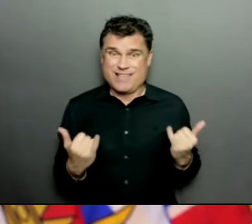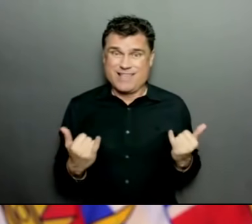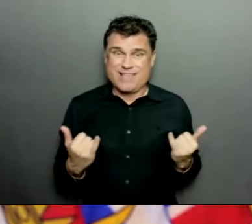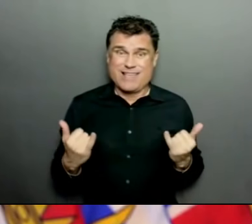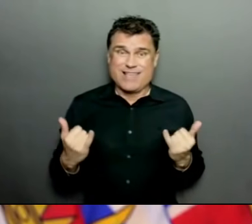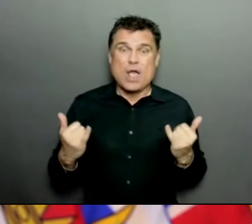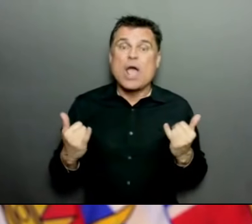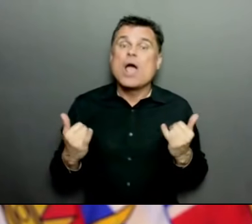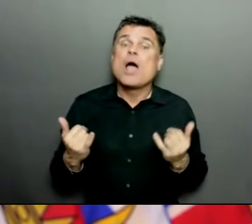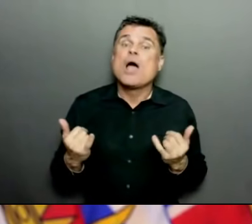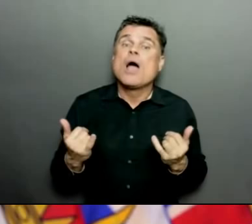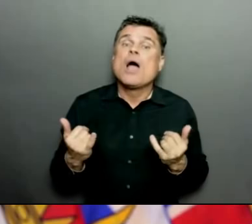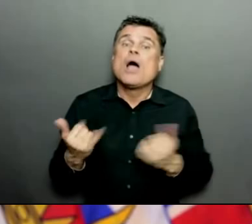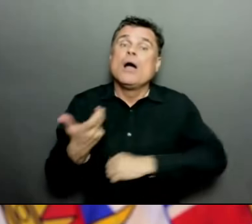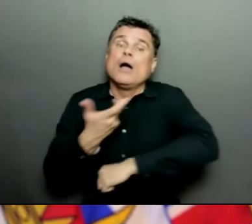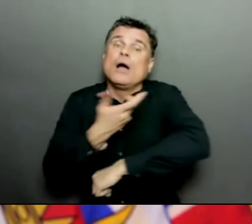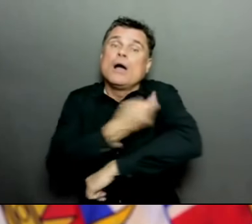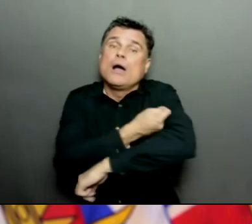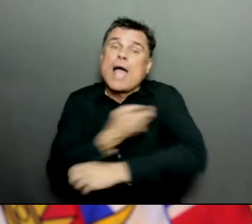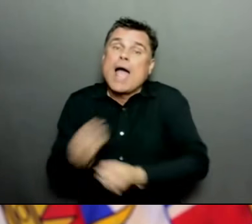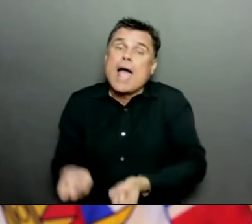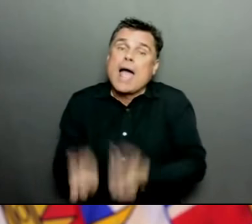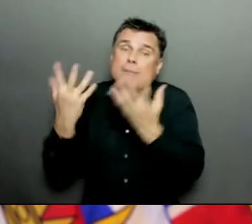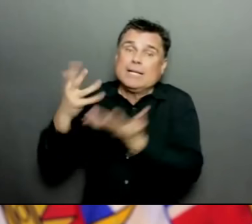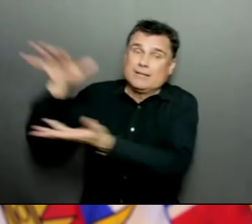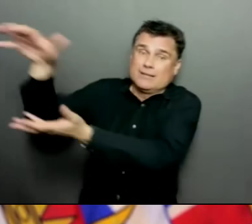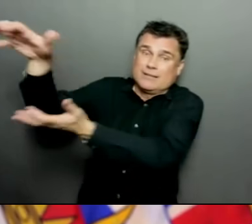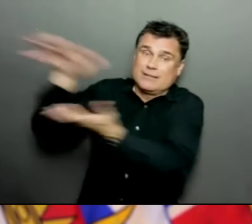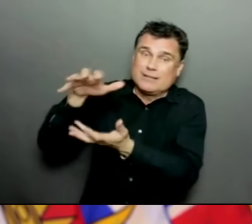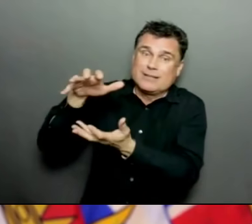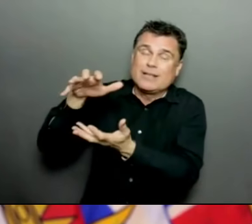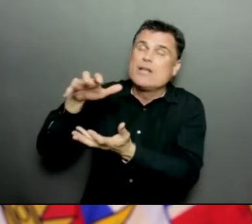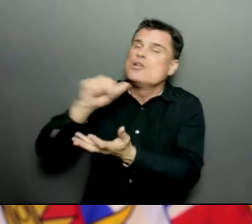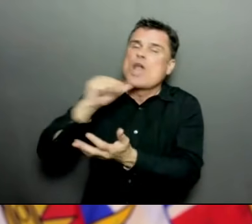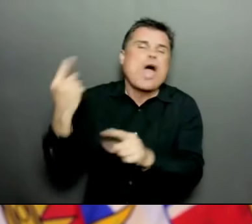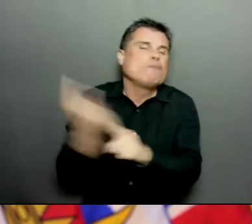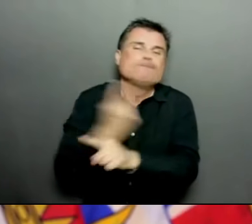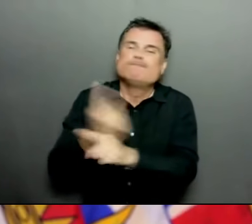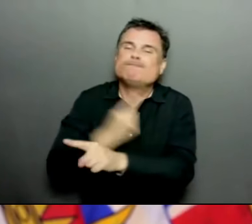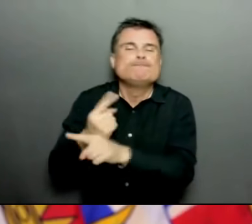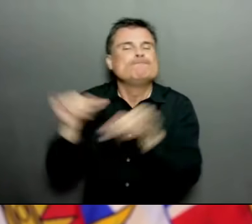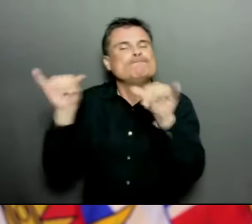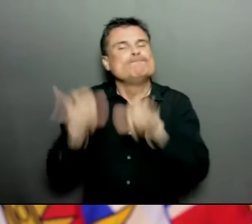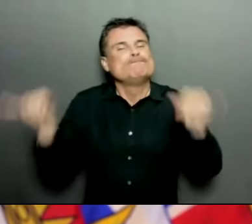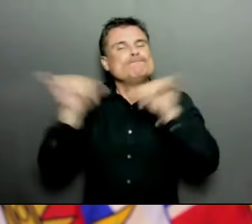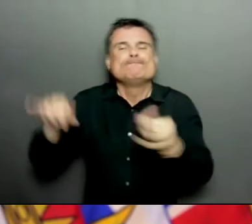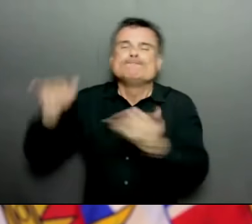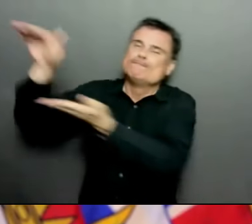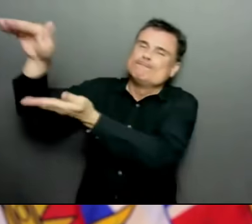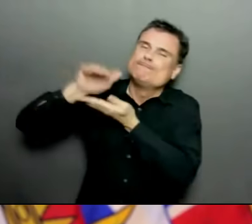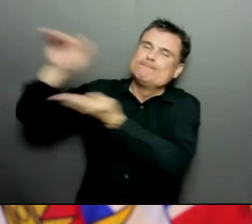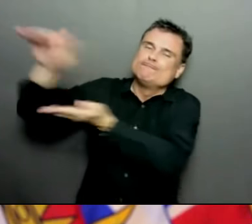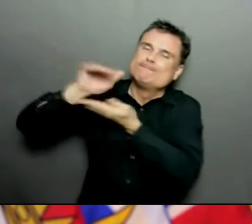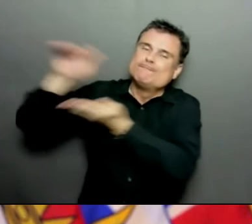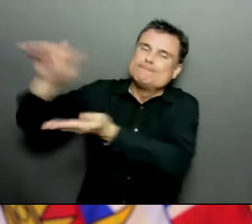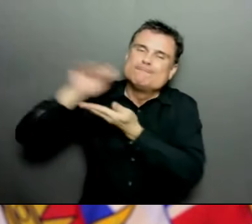the next few weeks, hopefully that will become more certain. Then we will be able to tell people with a bit more certain